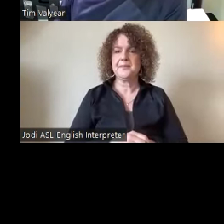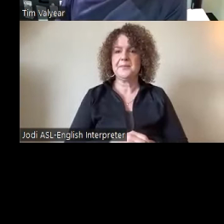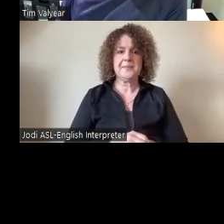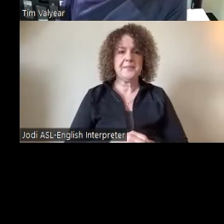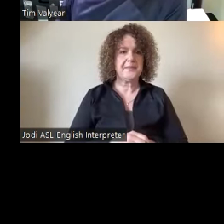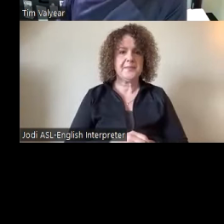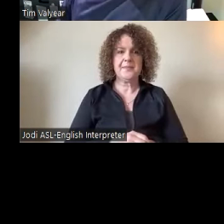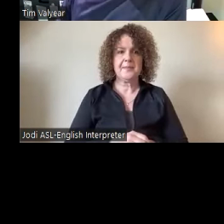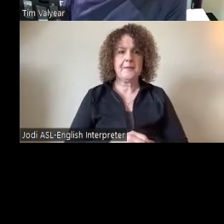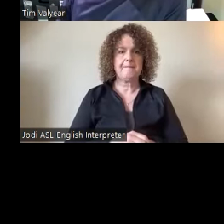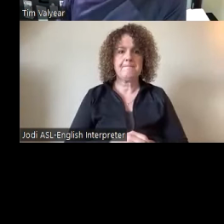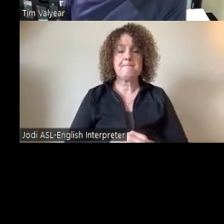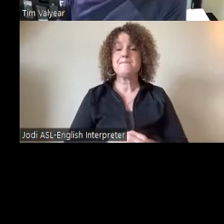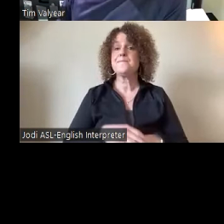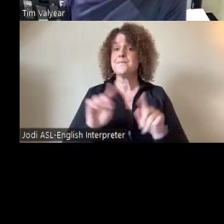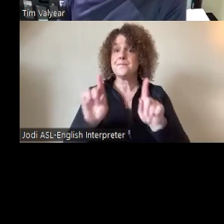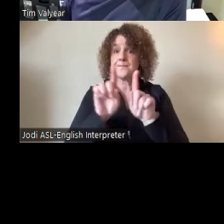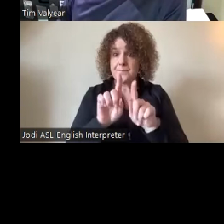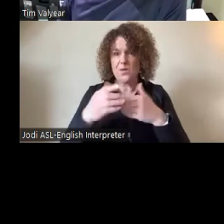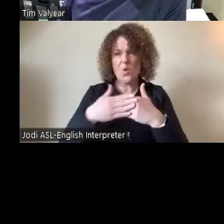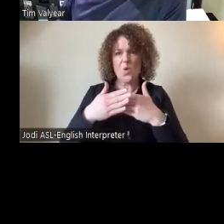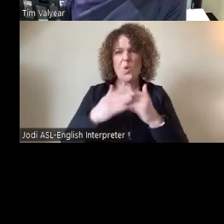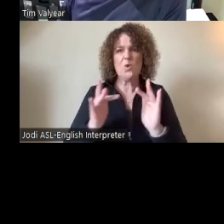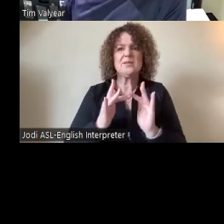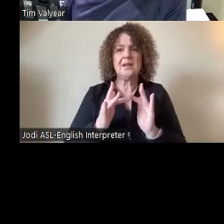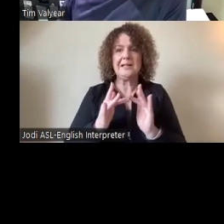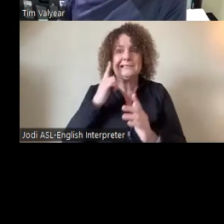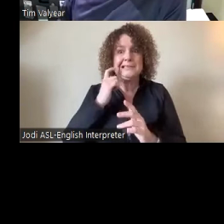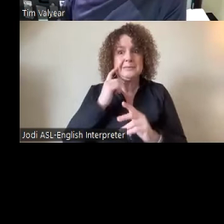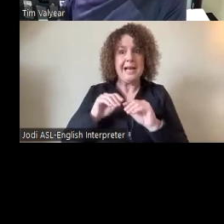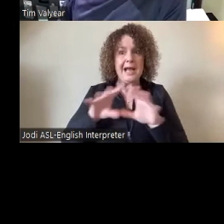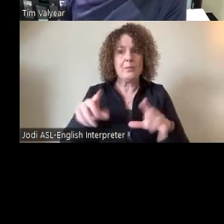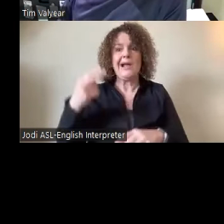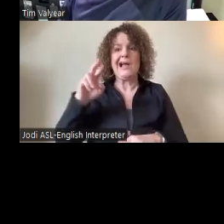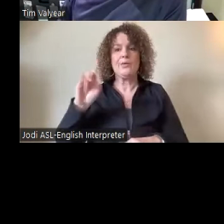living settings